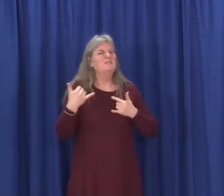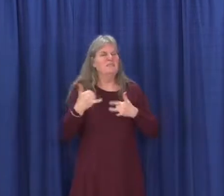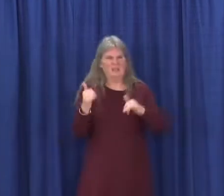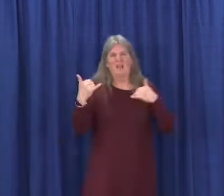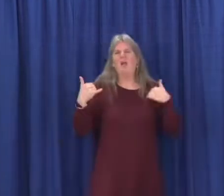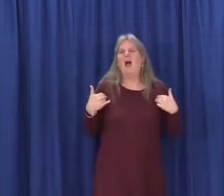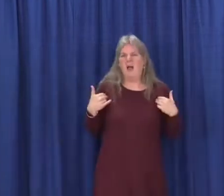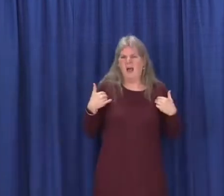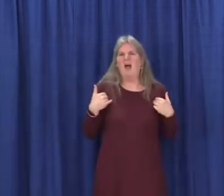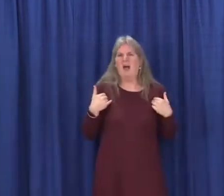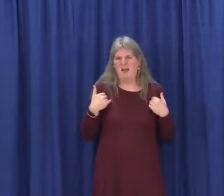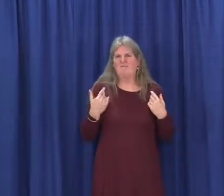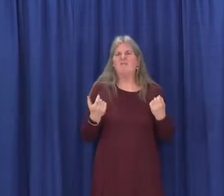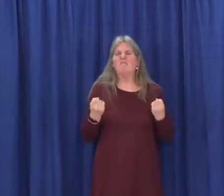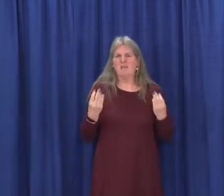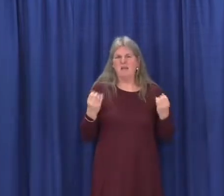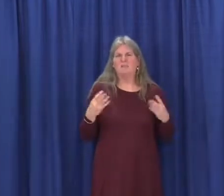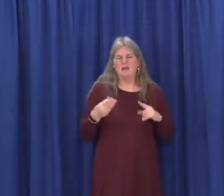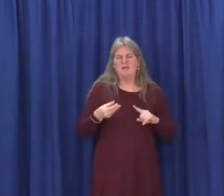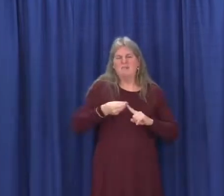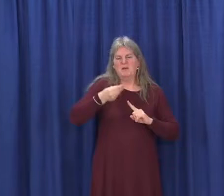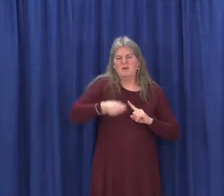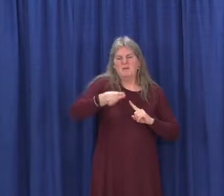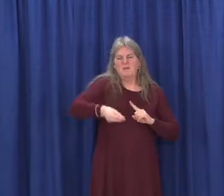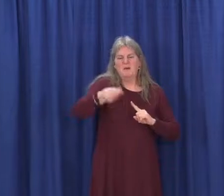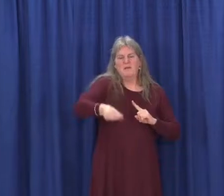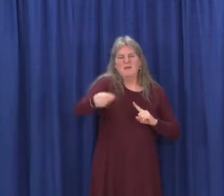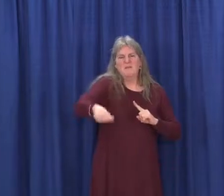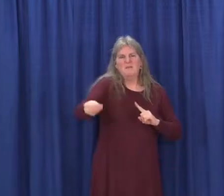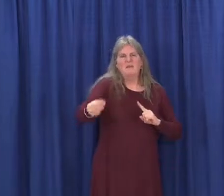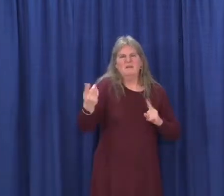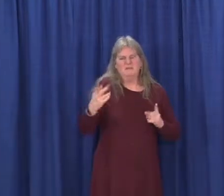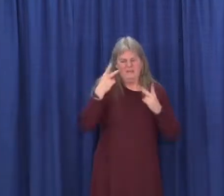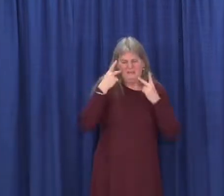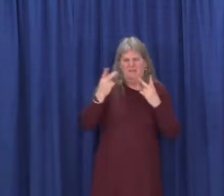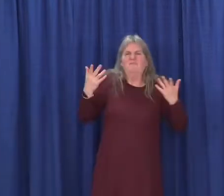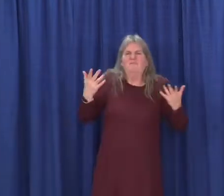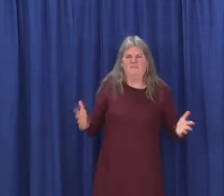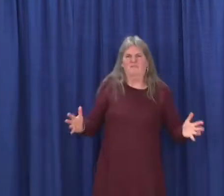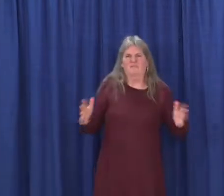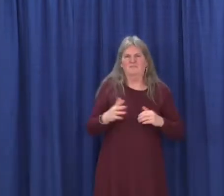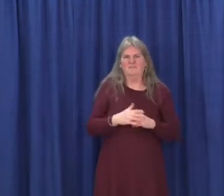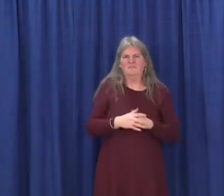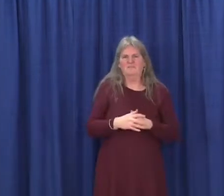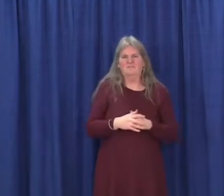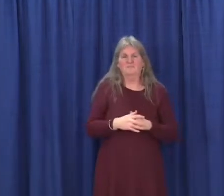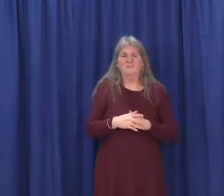of COVID-19 at this time. As a rule of thumb, we ideally want our percent